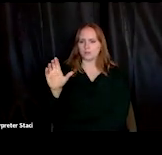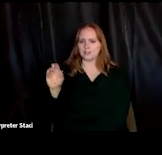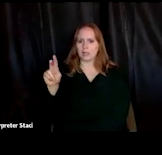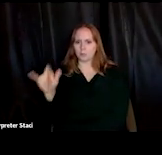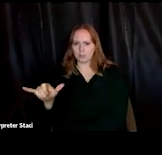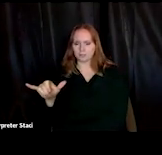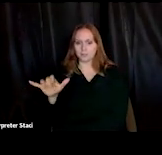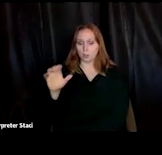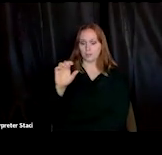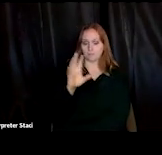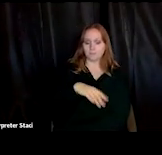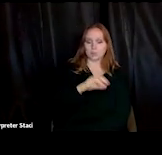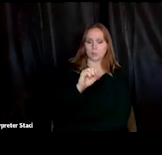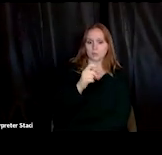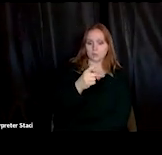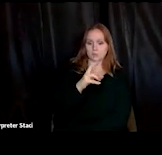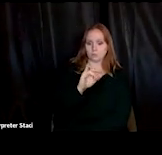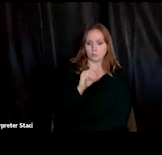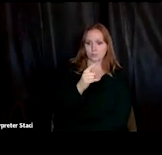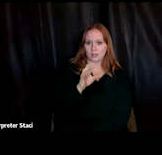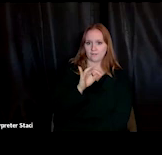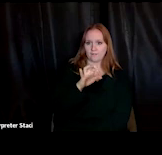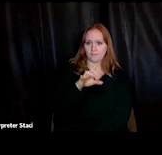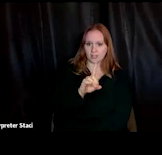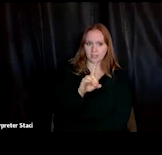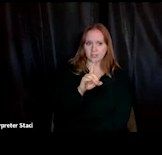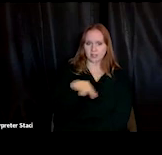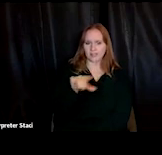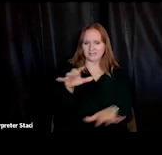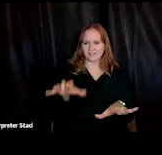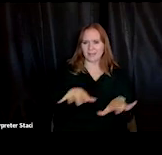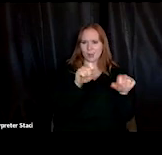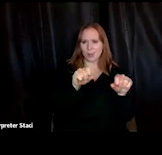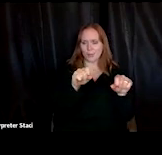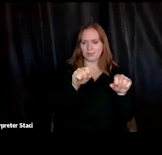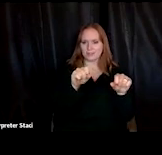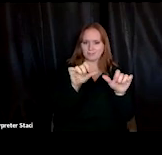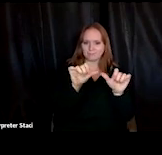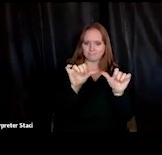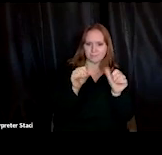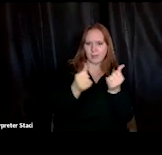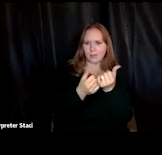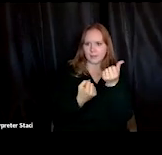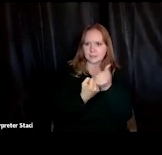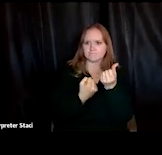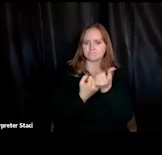which hosts the Ozarks Alliance to End Homelessness as their continuum of care is the steering committee